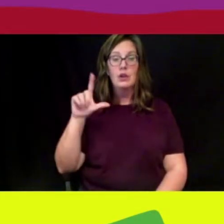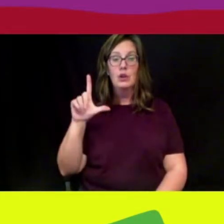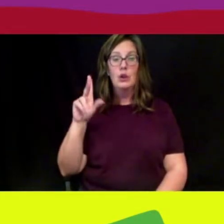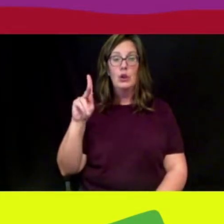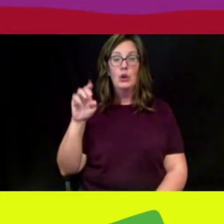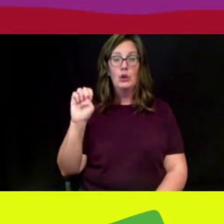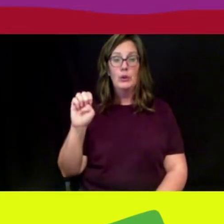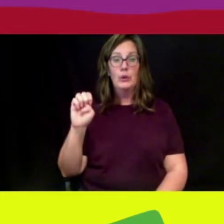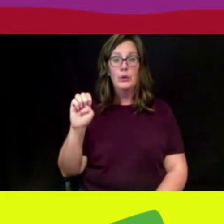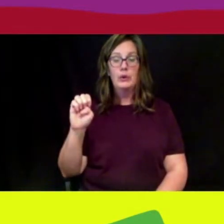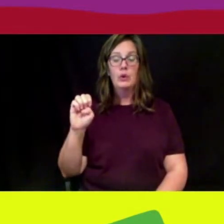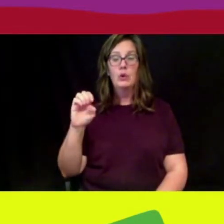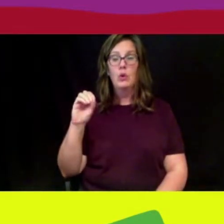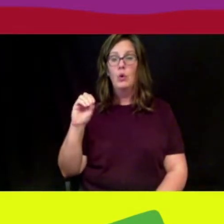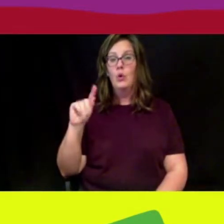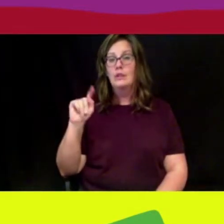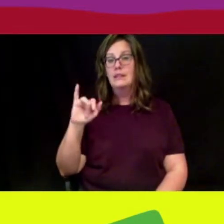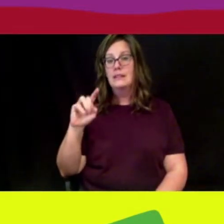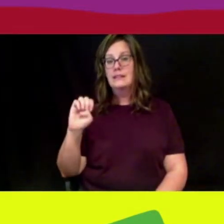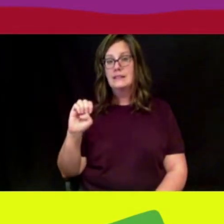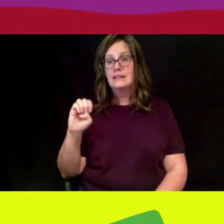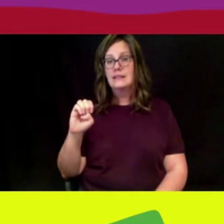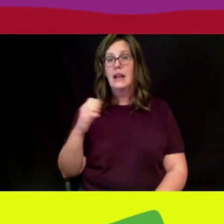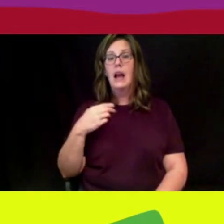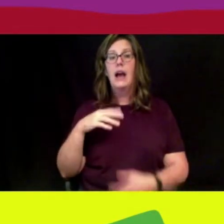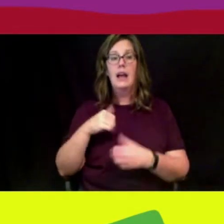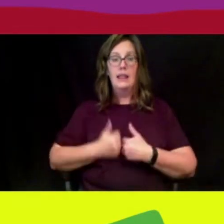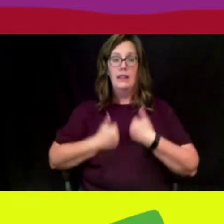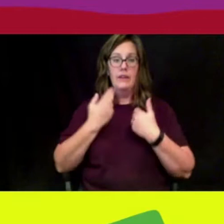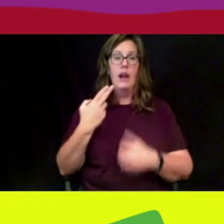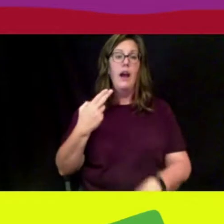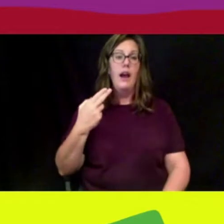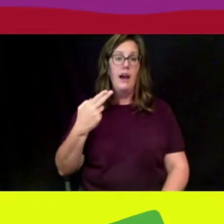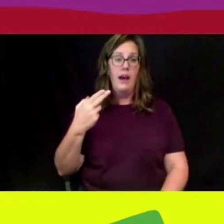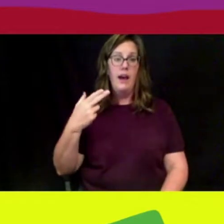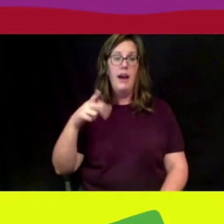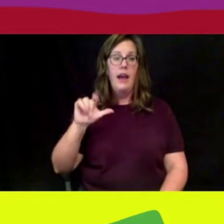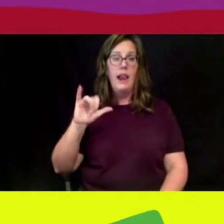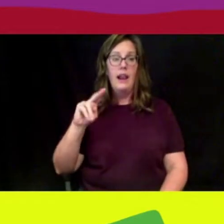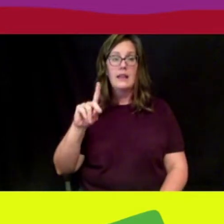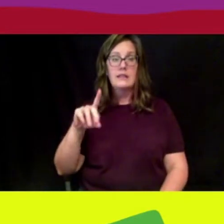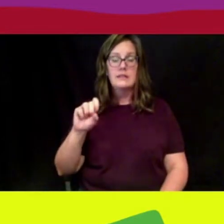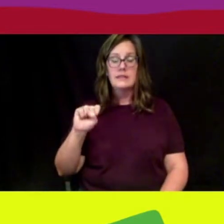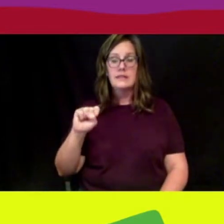at skyview academy in highlands ranch colorado i have been with ycd for three years and i also